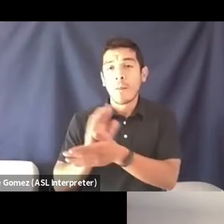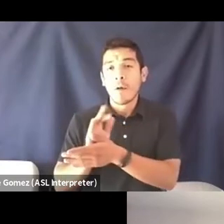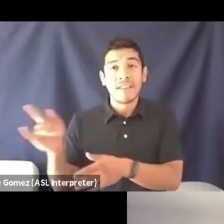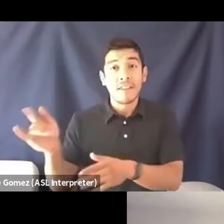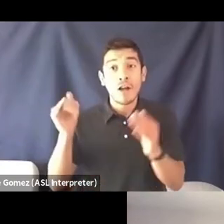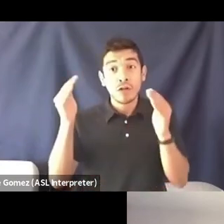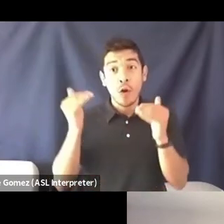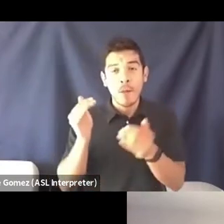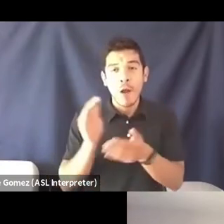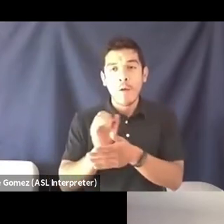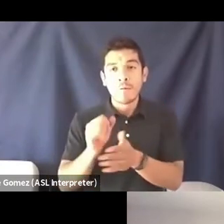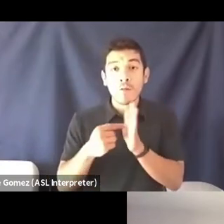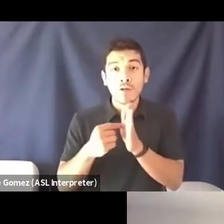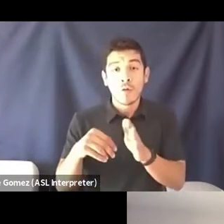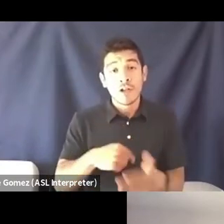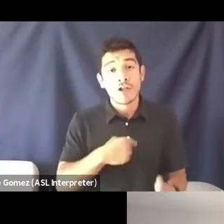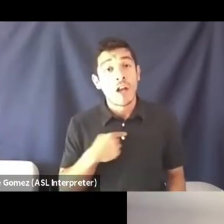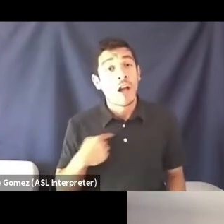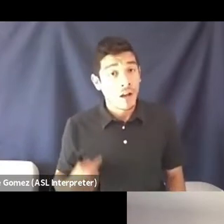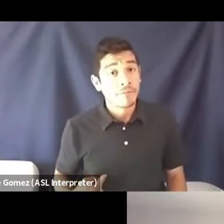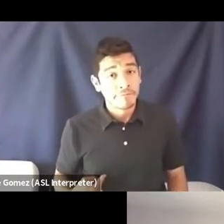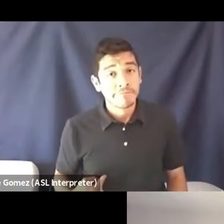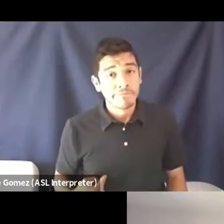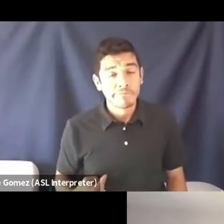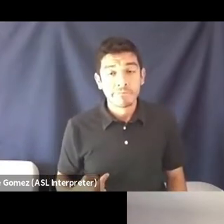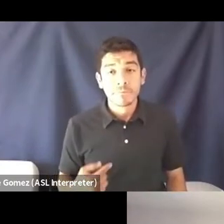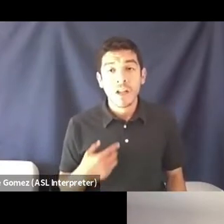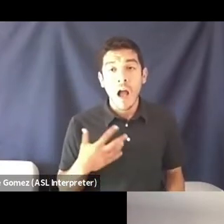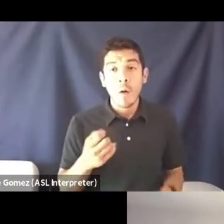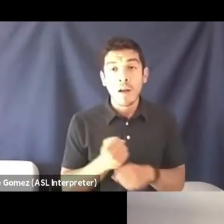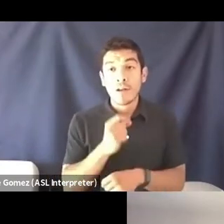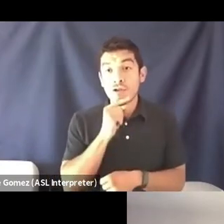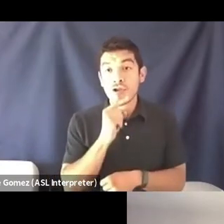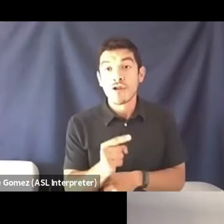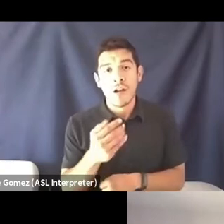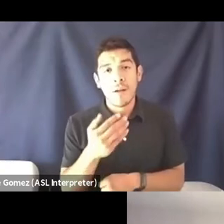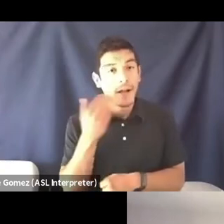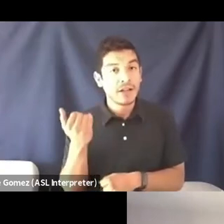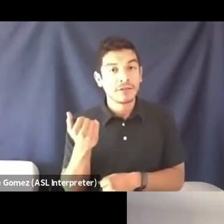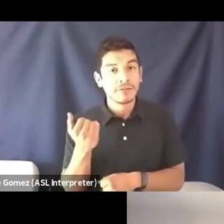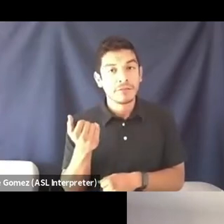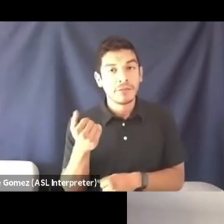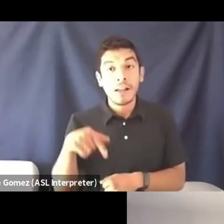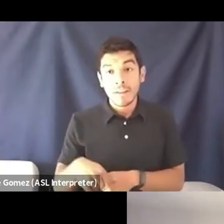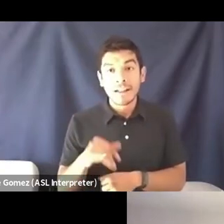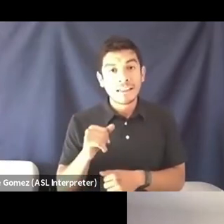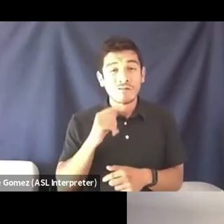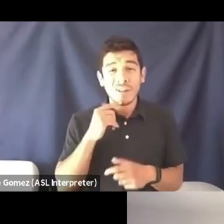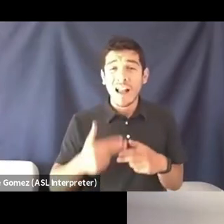that the film can be shown in China. And we want to make sure, you know, because this is such a high profile case.